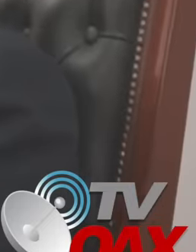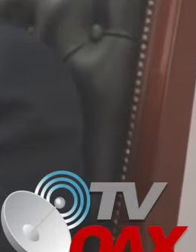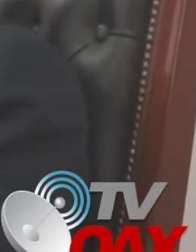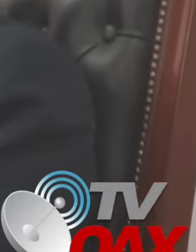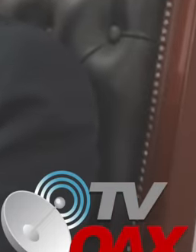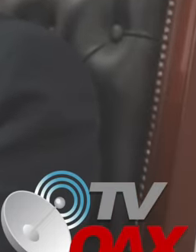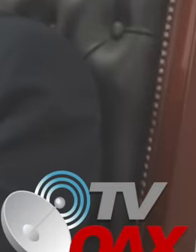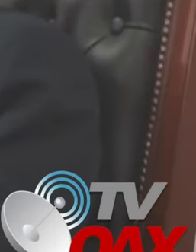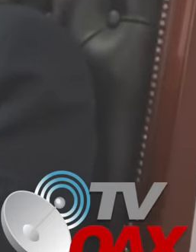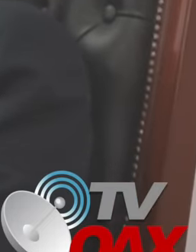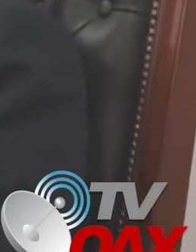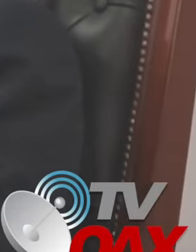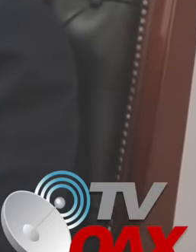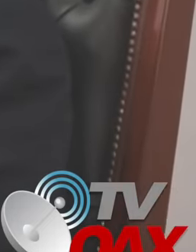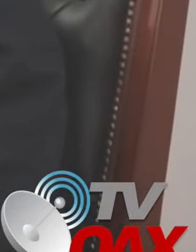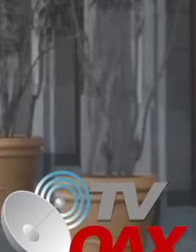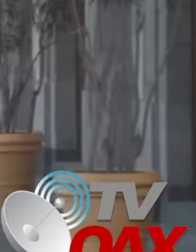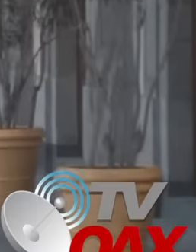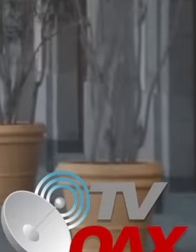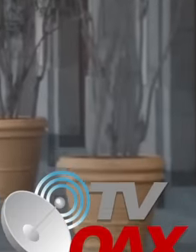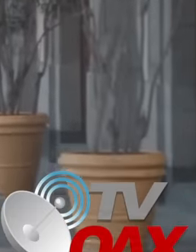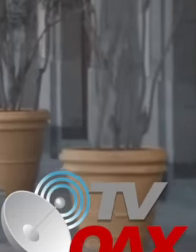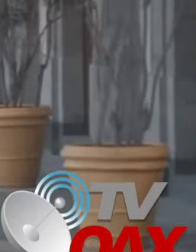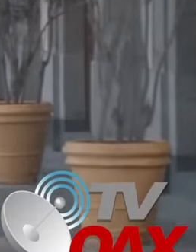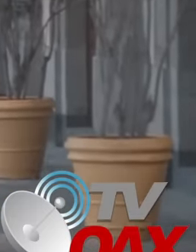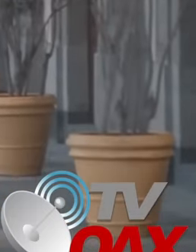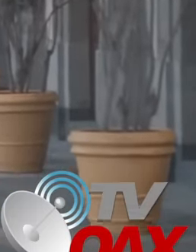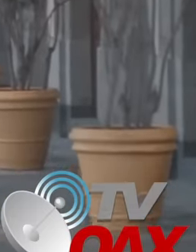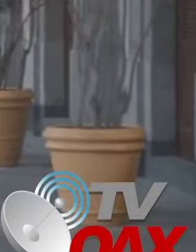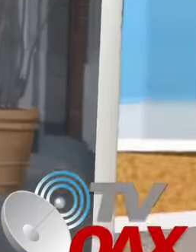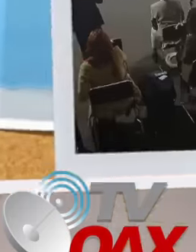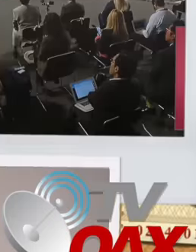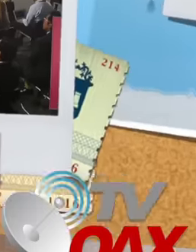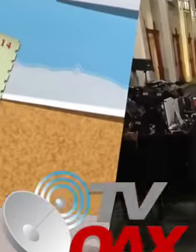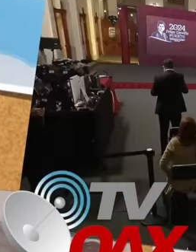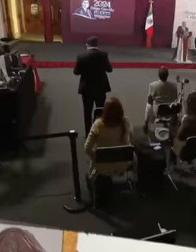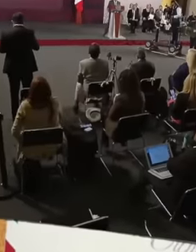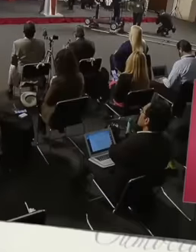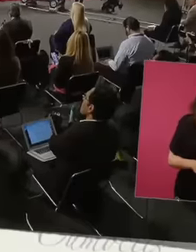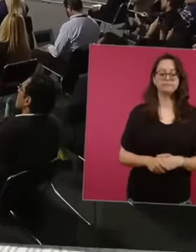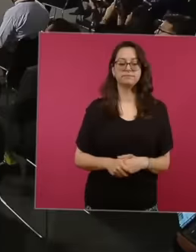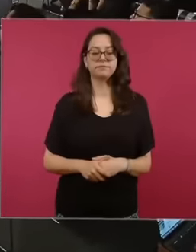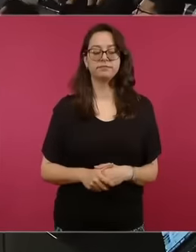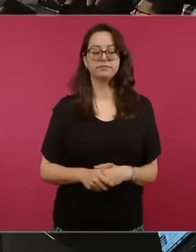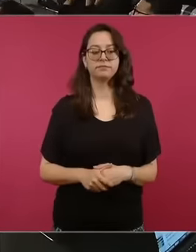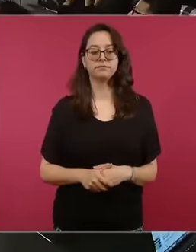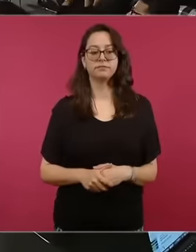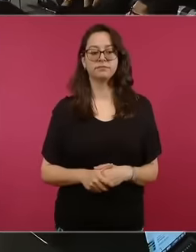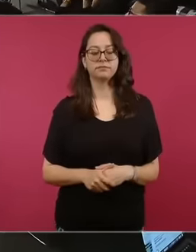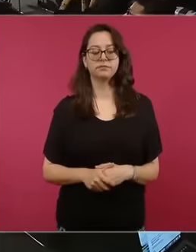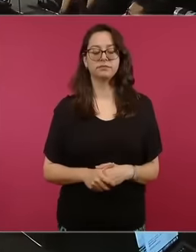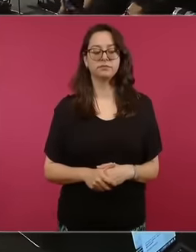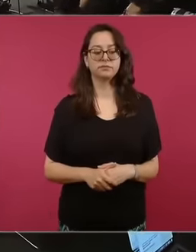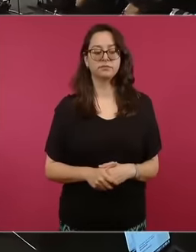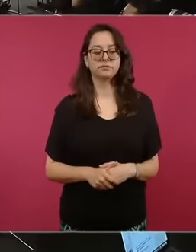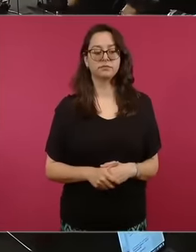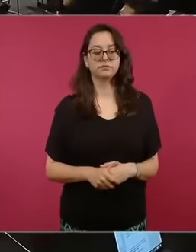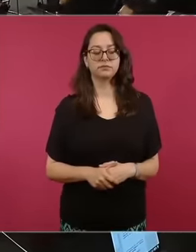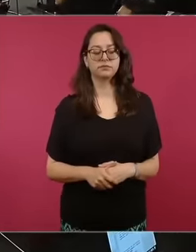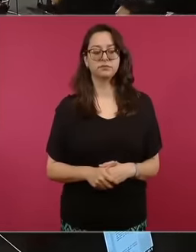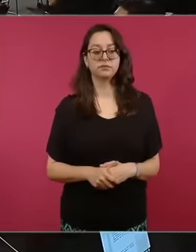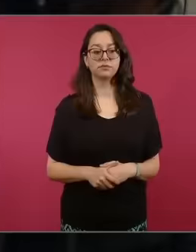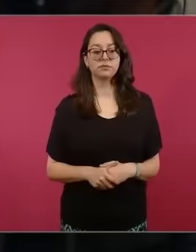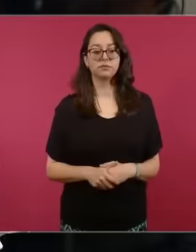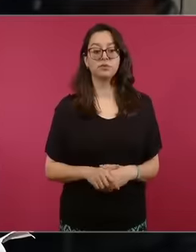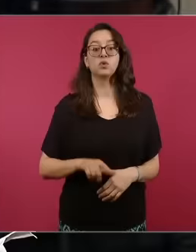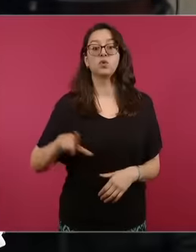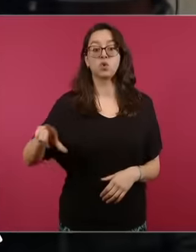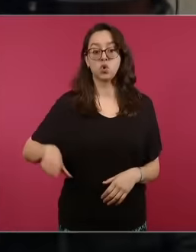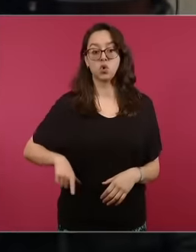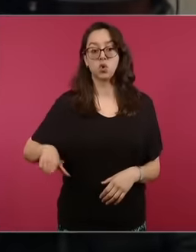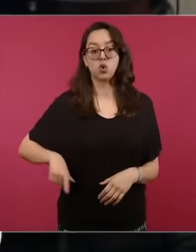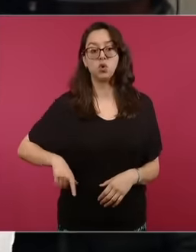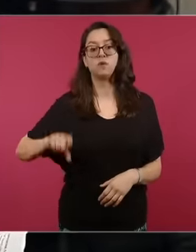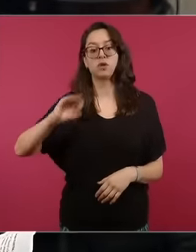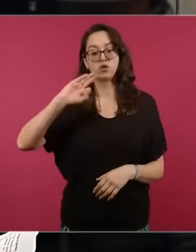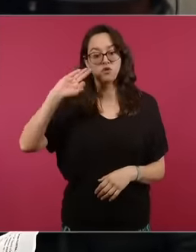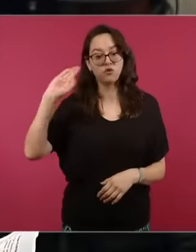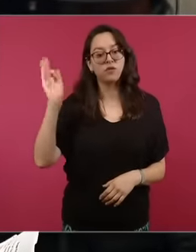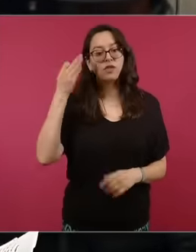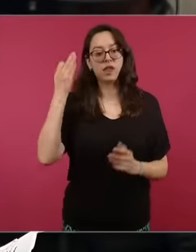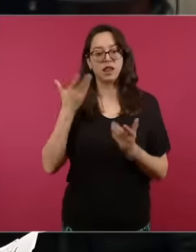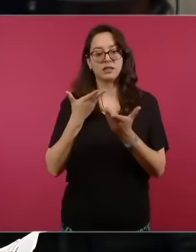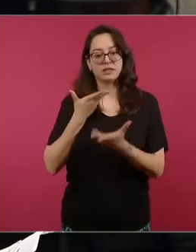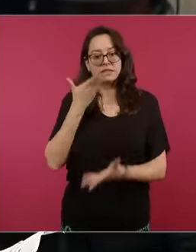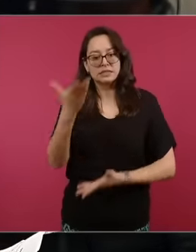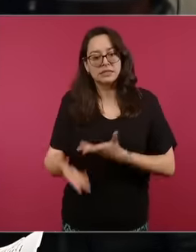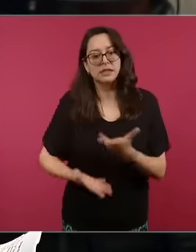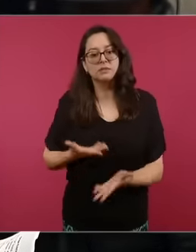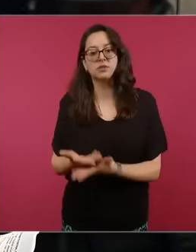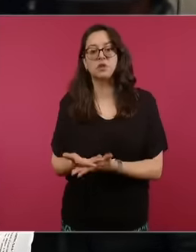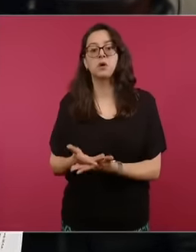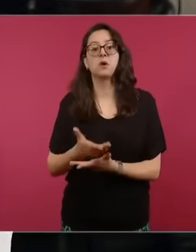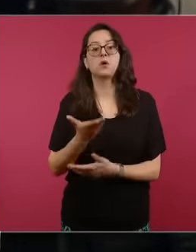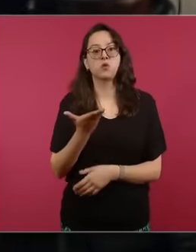all Federal Government officials and yourself come out. president have given